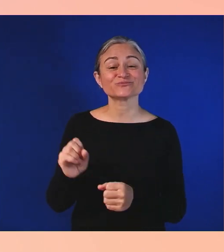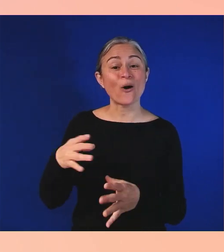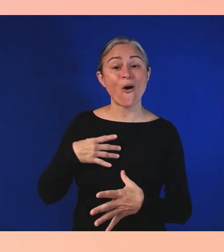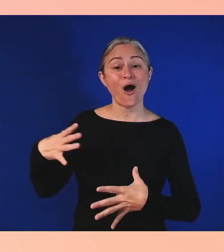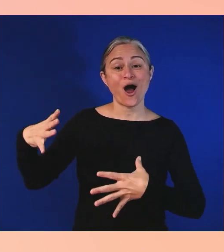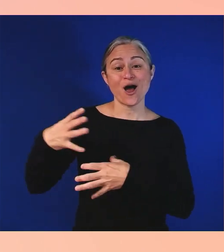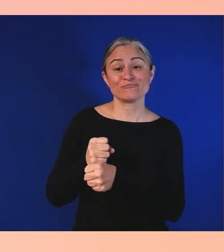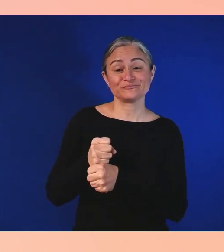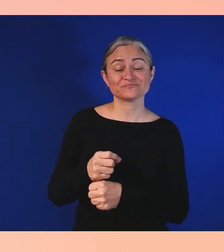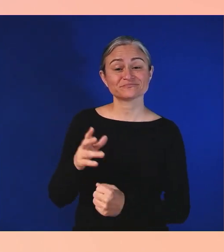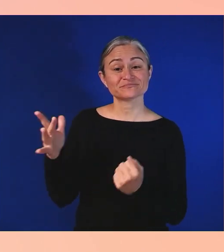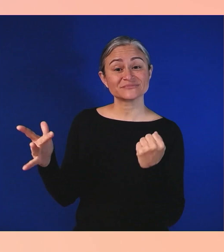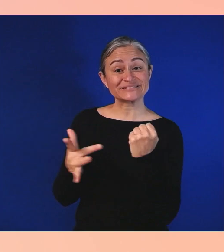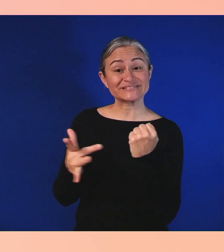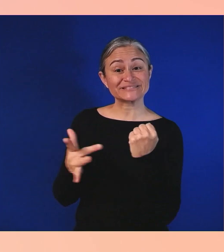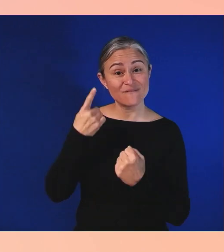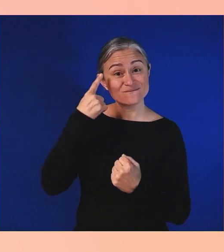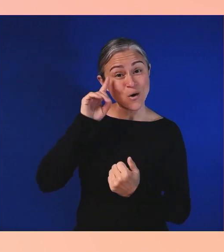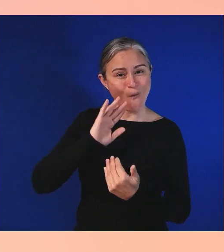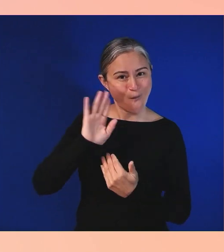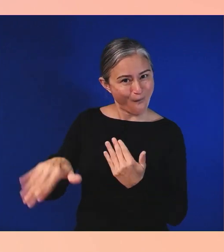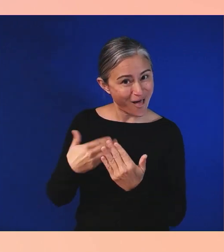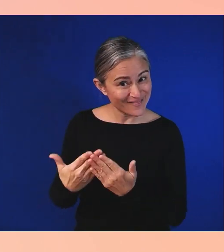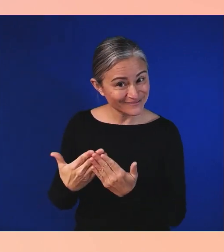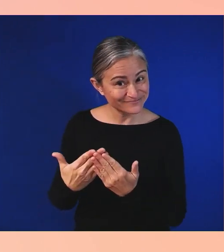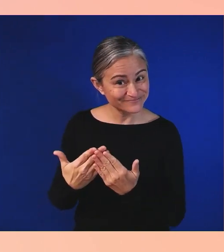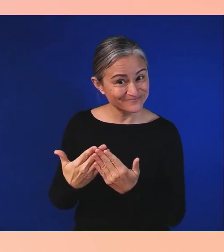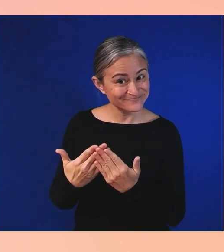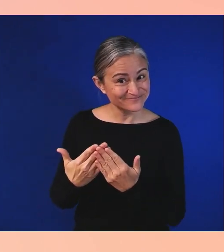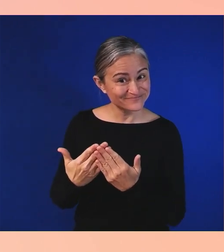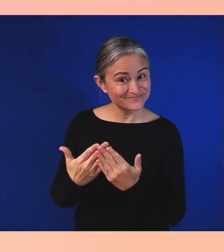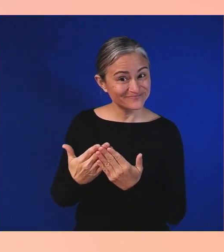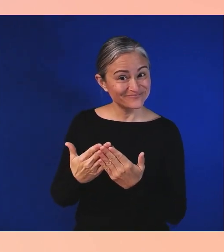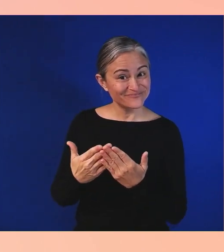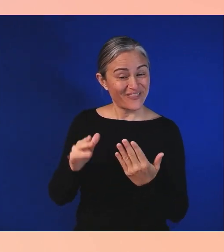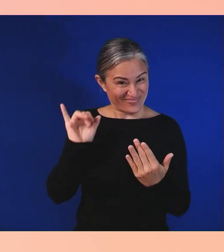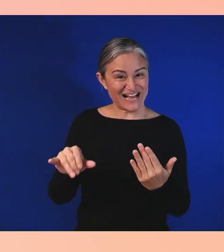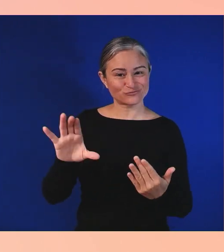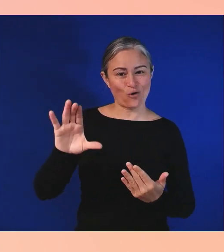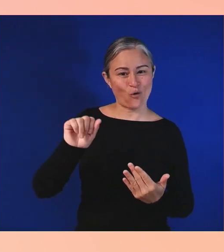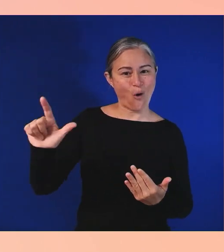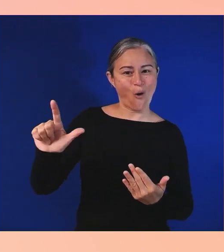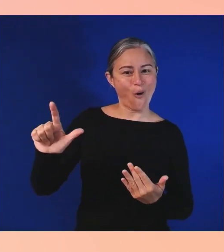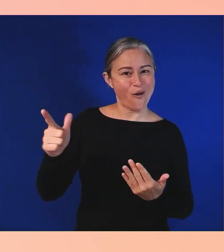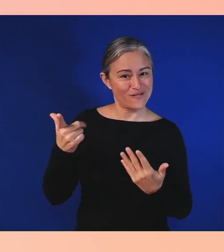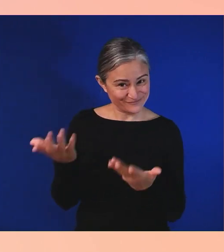No one should be left in crawl. Accessibility is the key